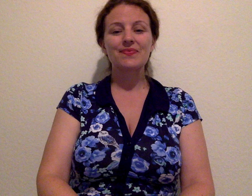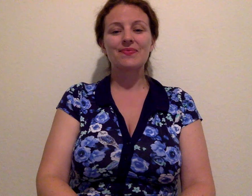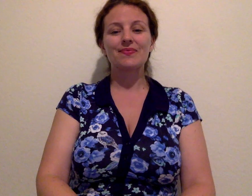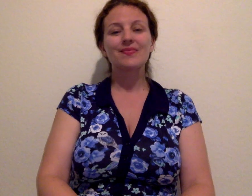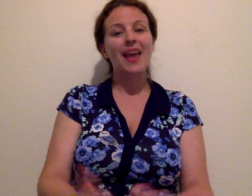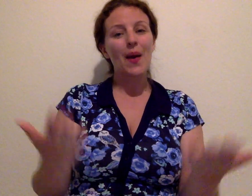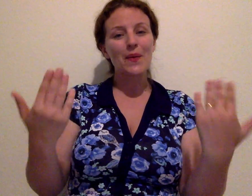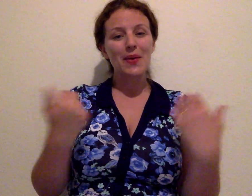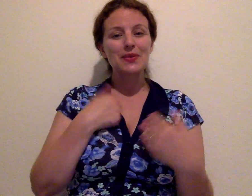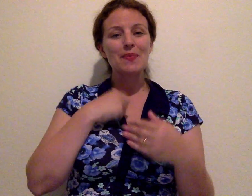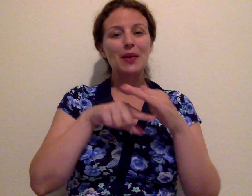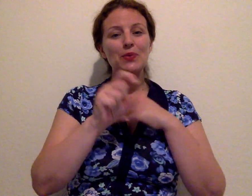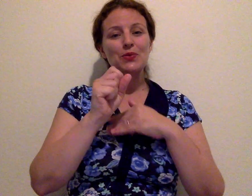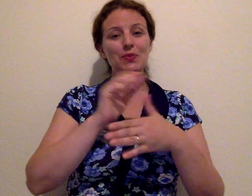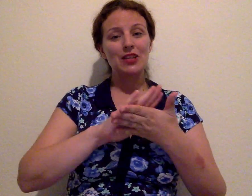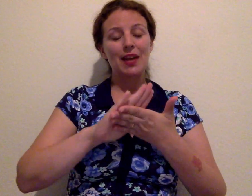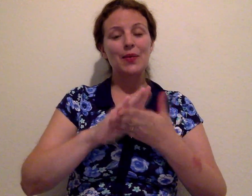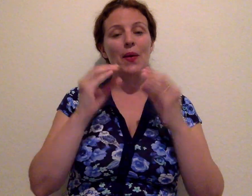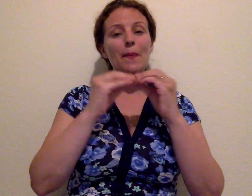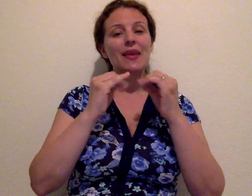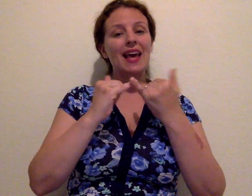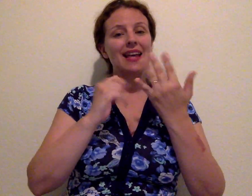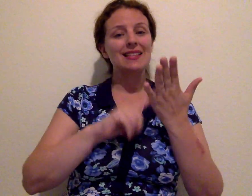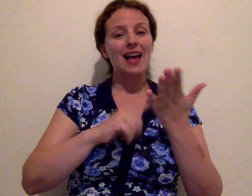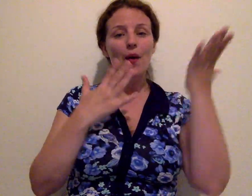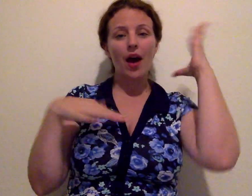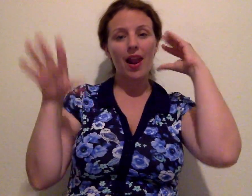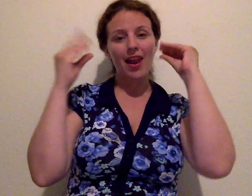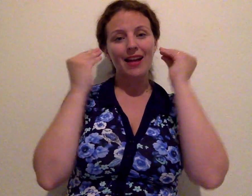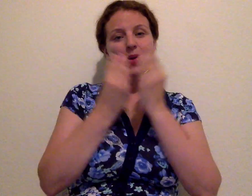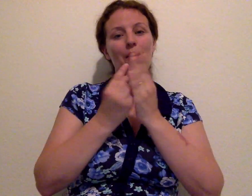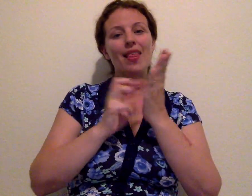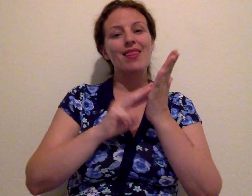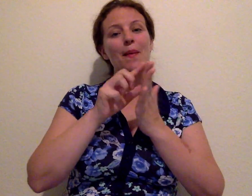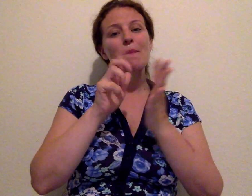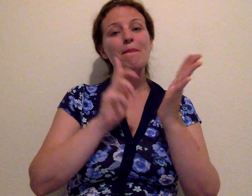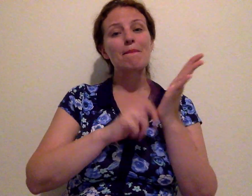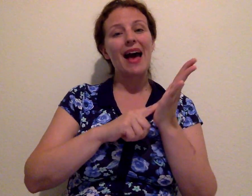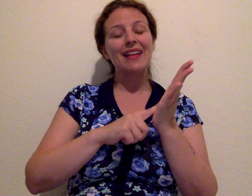Welcome to my YouTube channel, BSL learning with Mel.